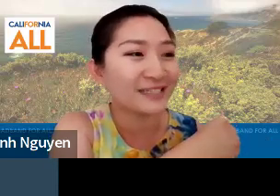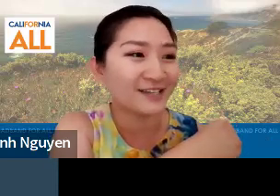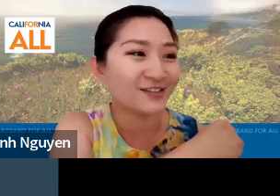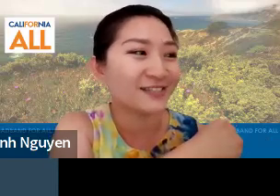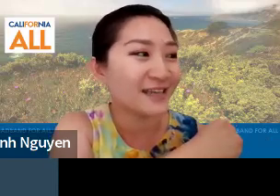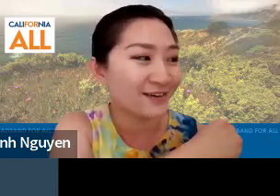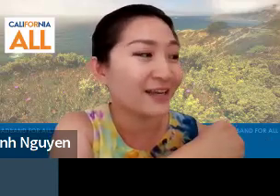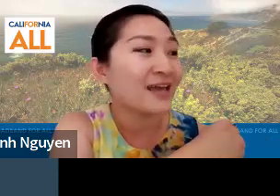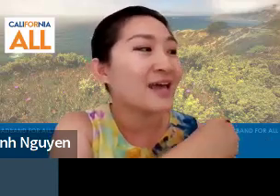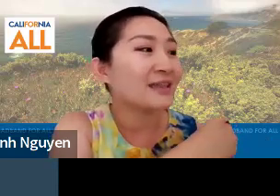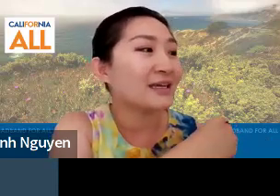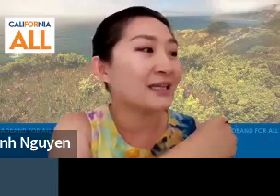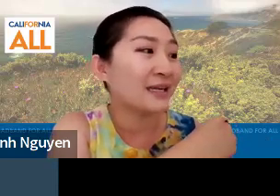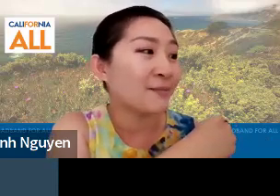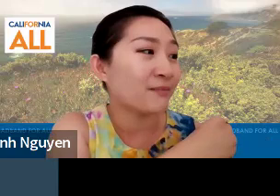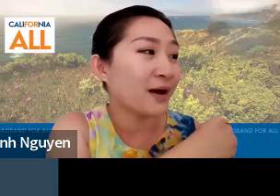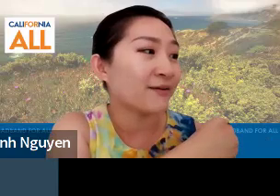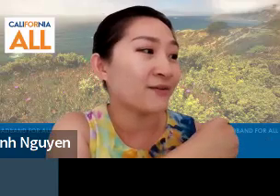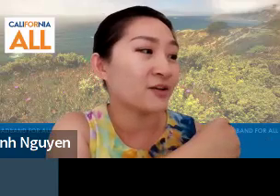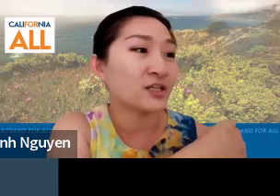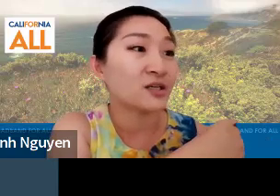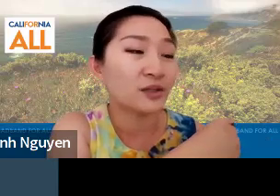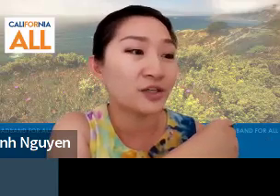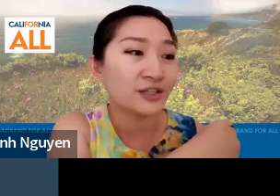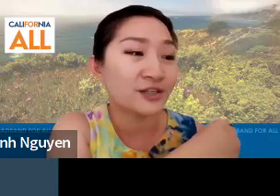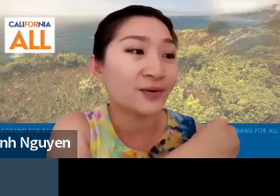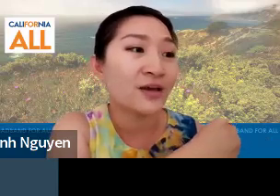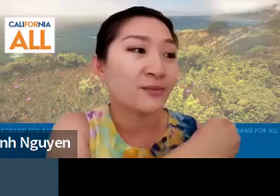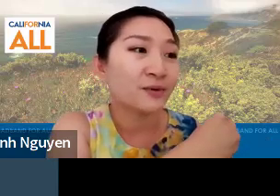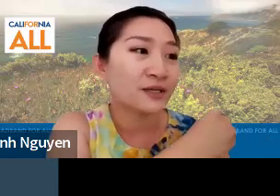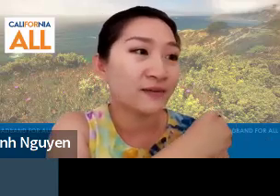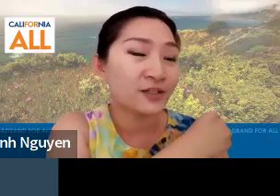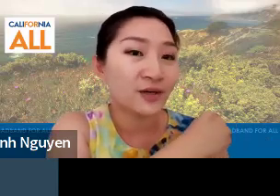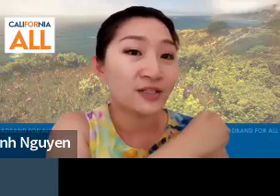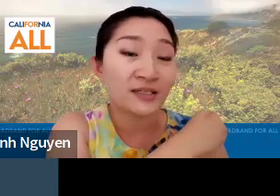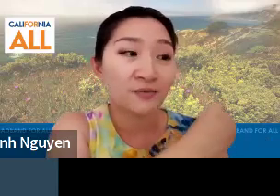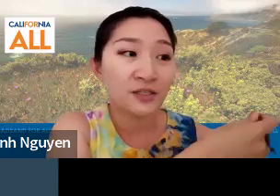Los Angeles County and the Inland Empire Fair Chance Coalition so we'll definitely do our desk